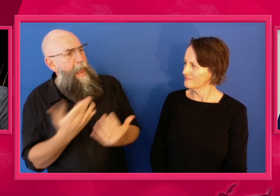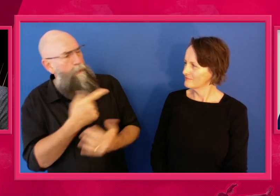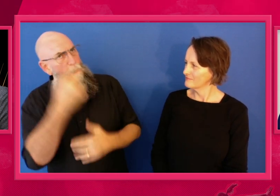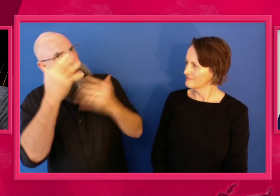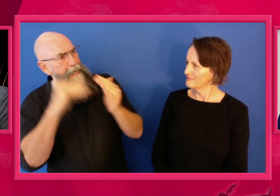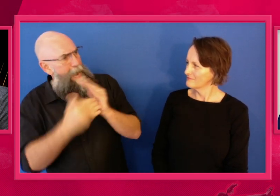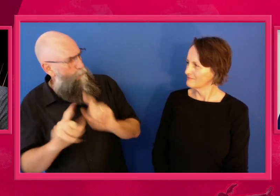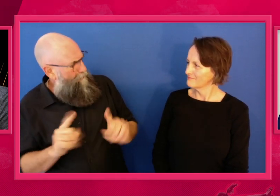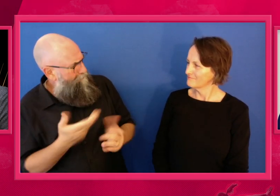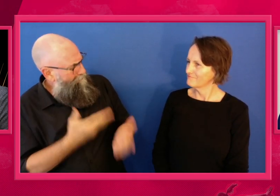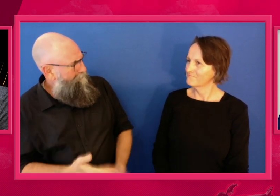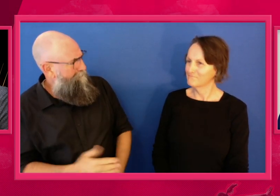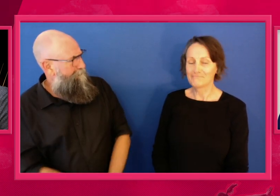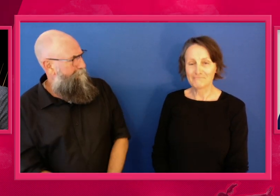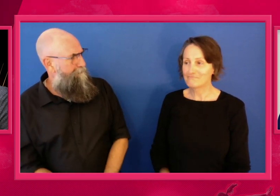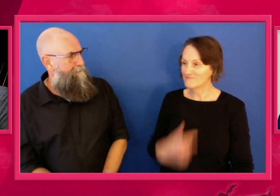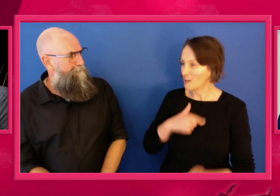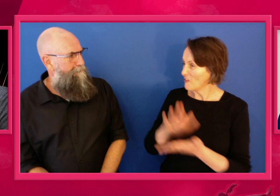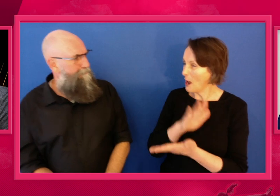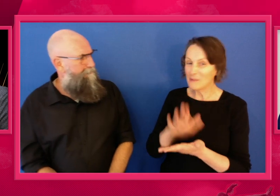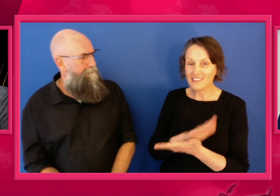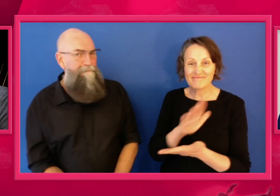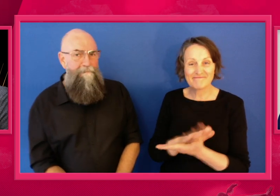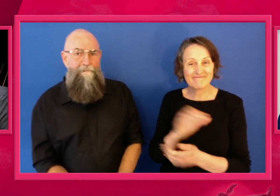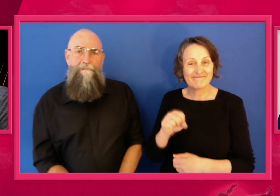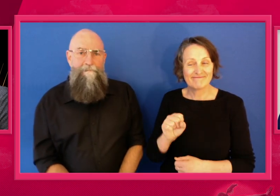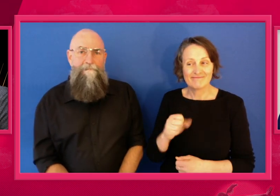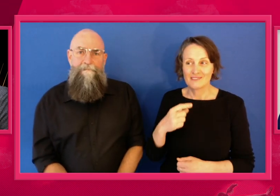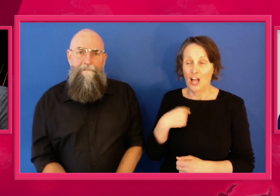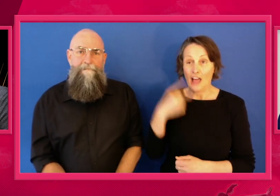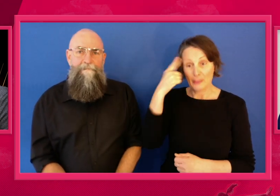Rheed McCracken: Yeah, I'm really happy with it. You know, I think, straight afterwards,